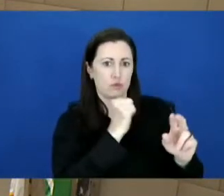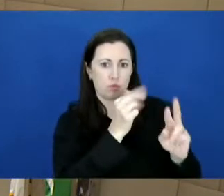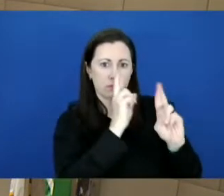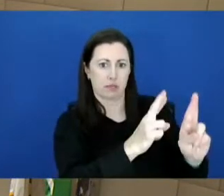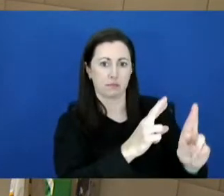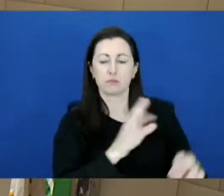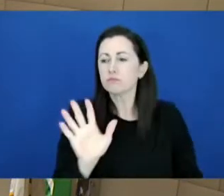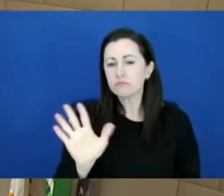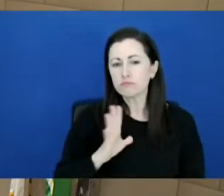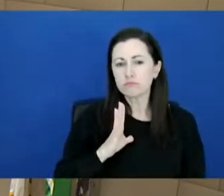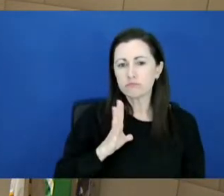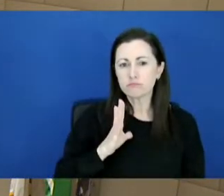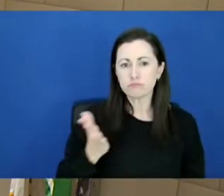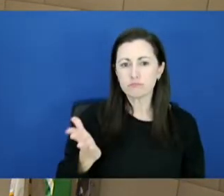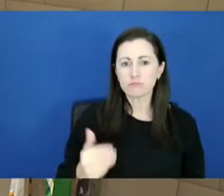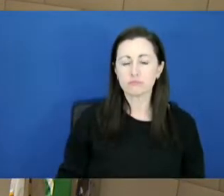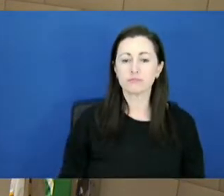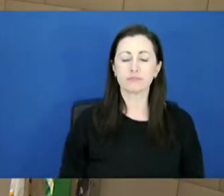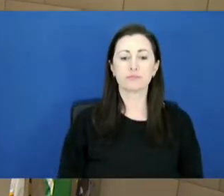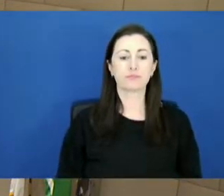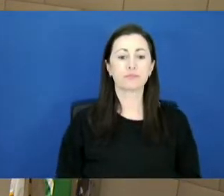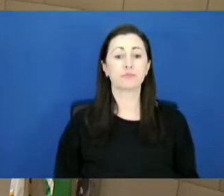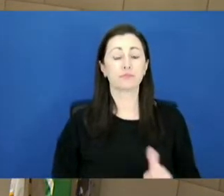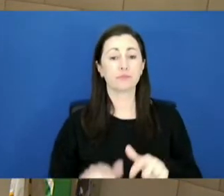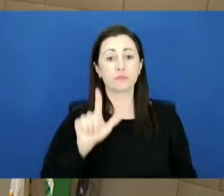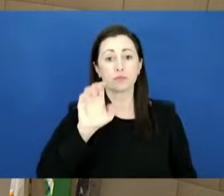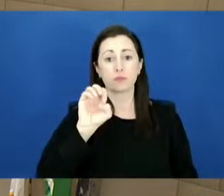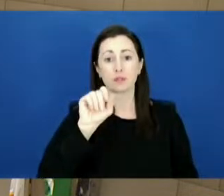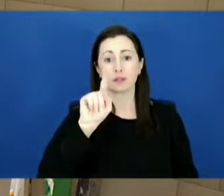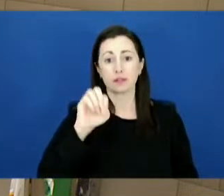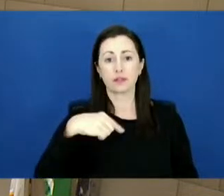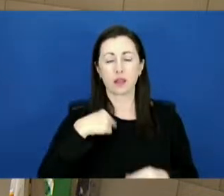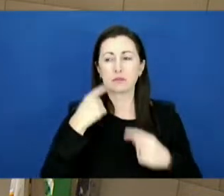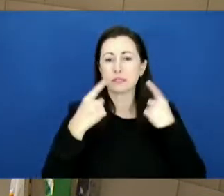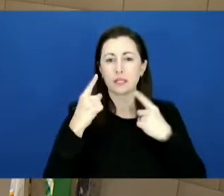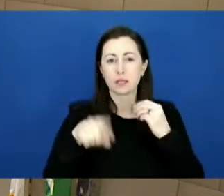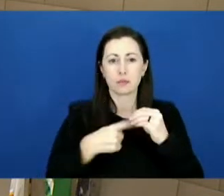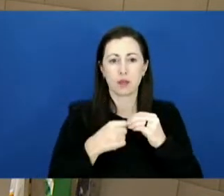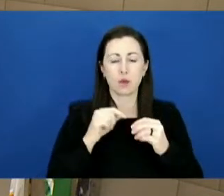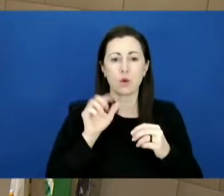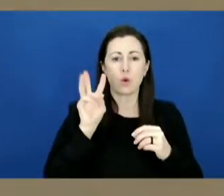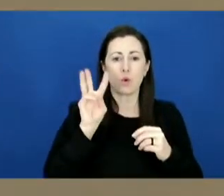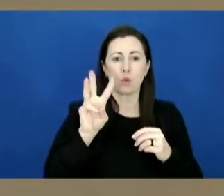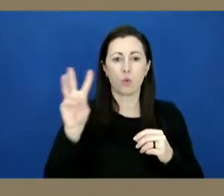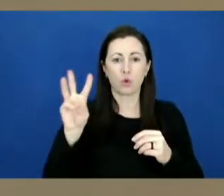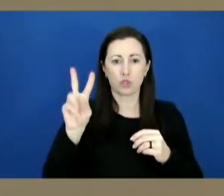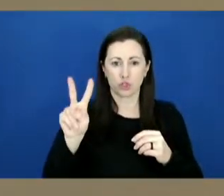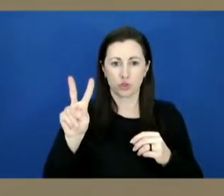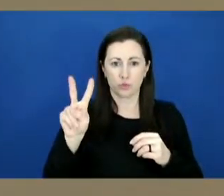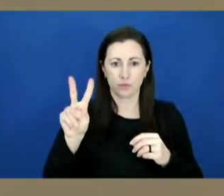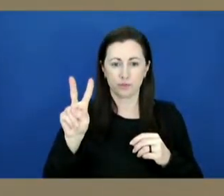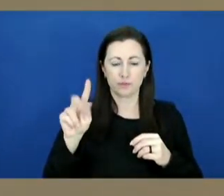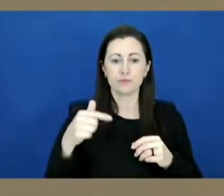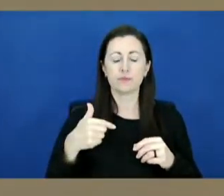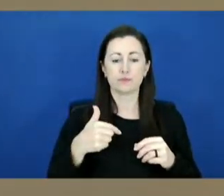YOU'RE UP. I'M NOT BEING DISRESPECTFUL, PLEASE DON'T THINK THAT. NO, NO, NO, YOU'RE FINE.